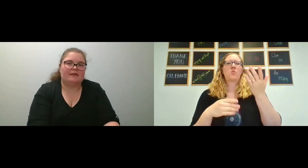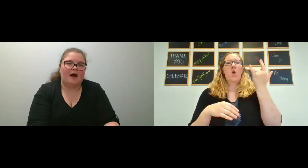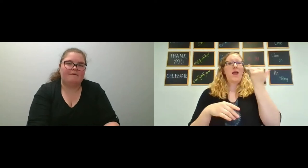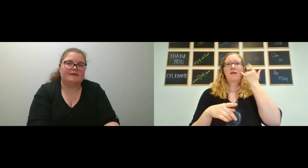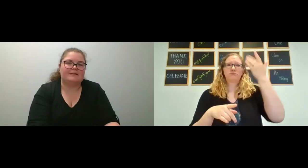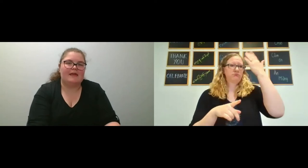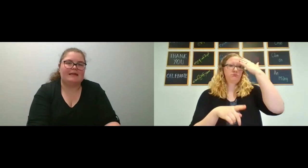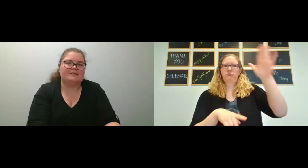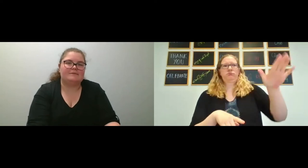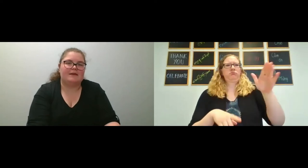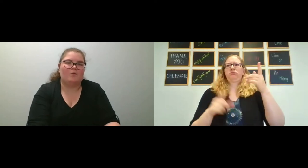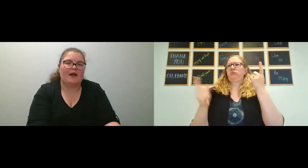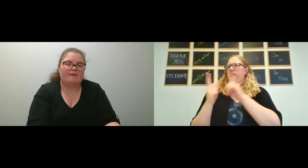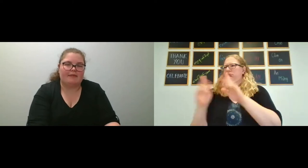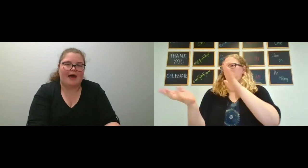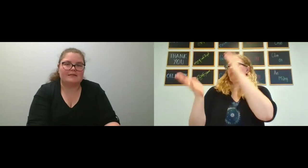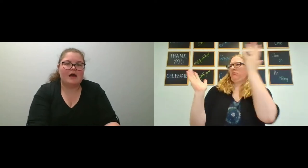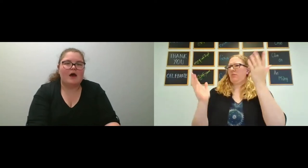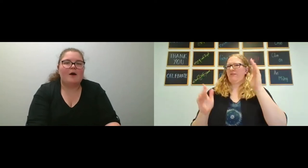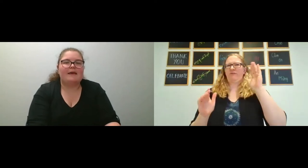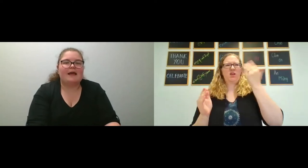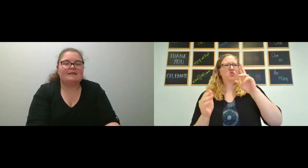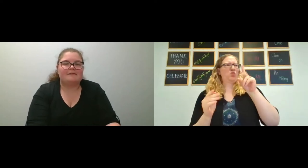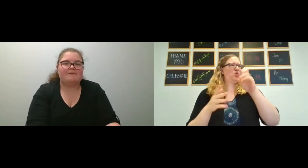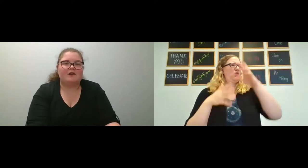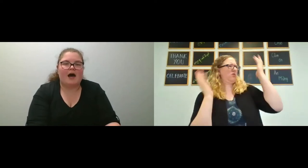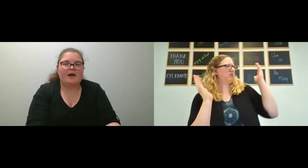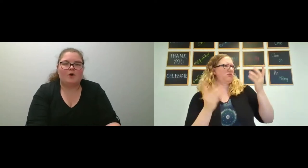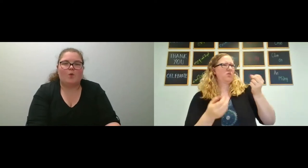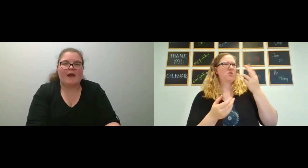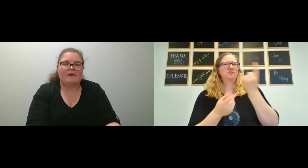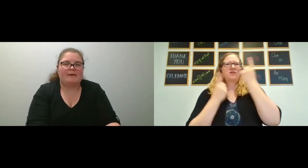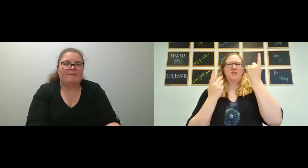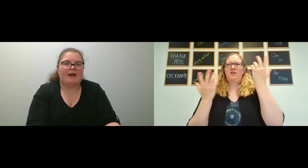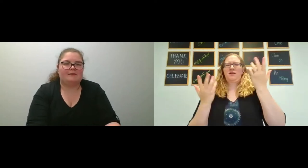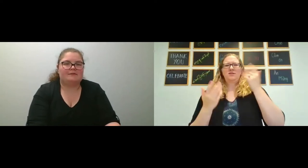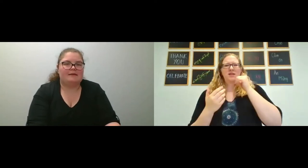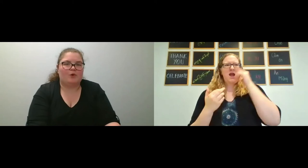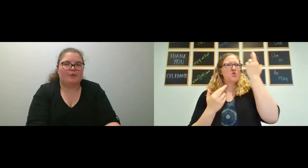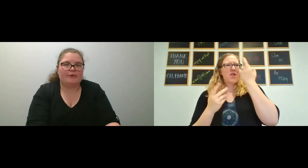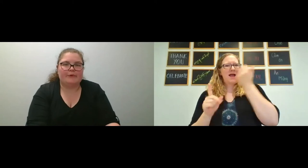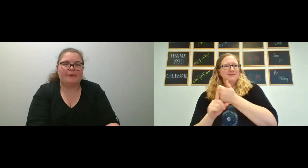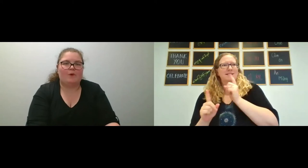in the office and they need to be aware of that because if they're not aware they might seem more rude